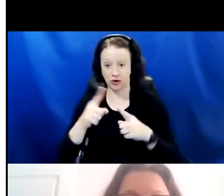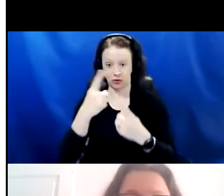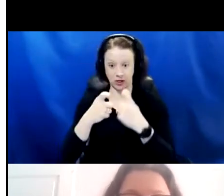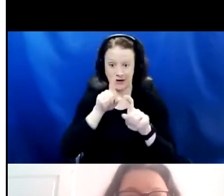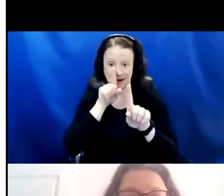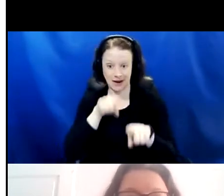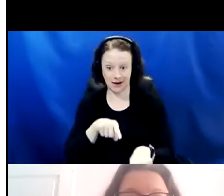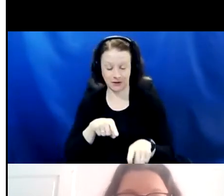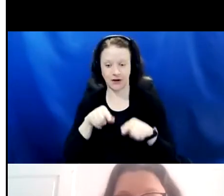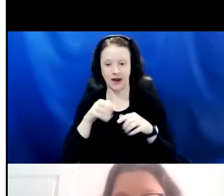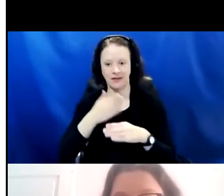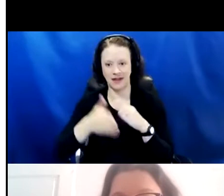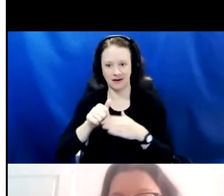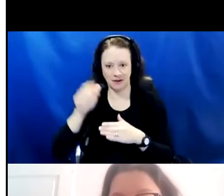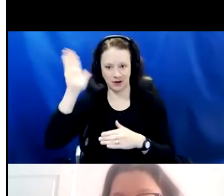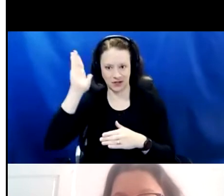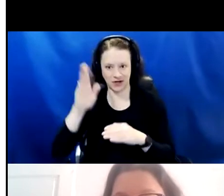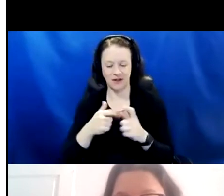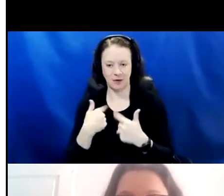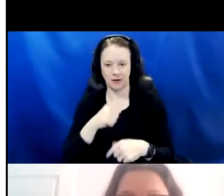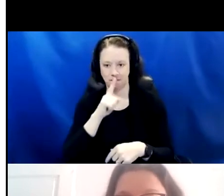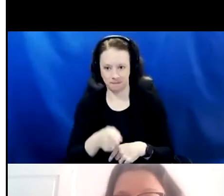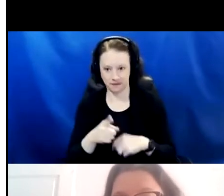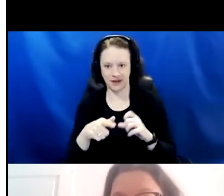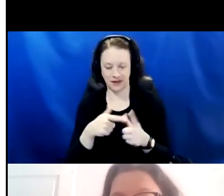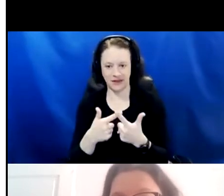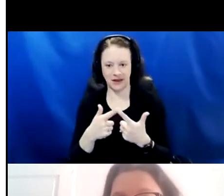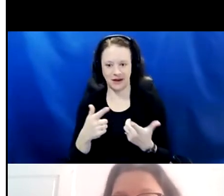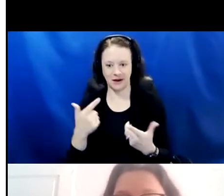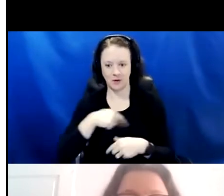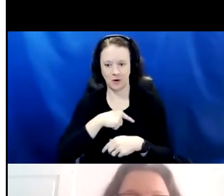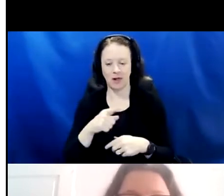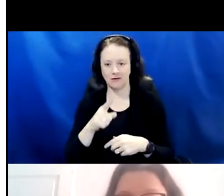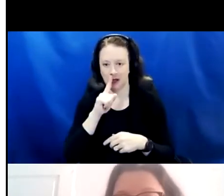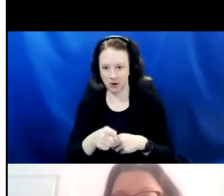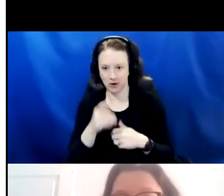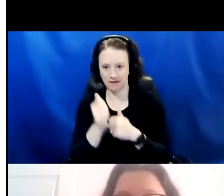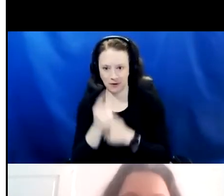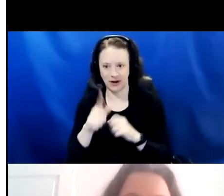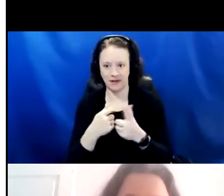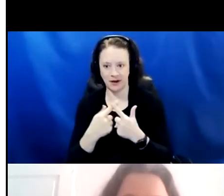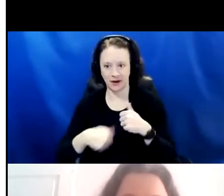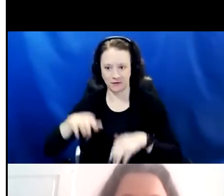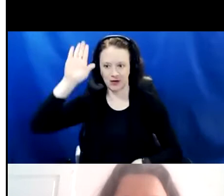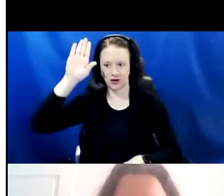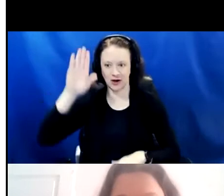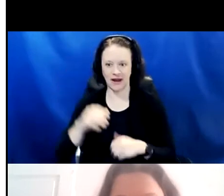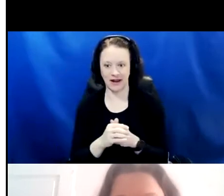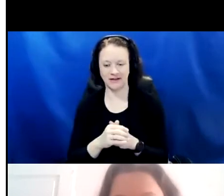of the presentation, we'll unmute, you can unmute yourself or we'll unmute everybody and you can raise your hands using the reactions icon down